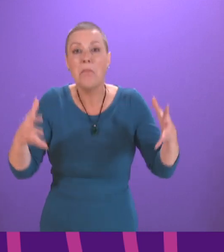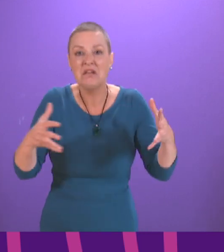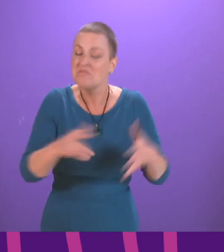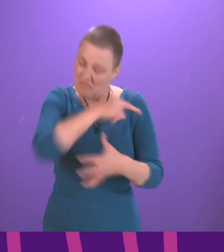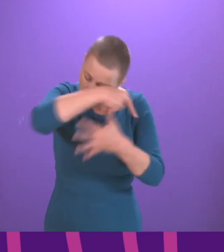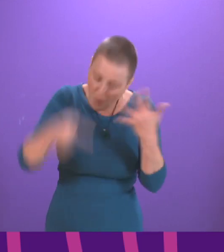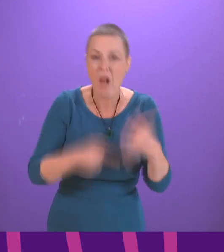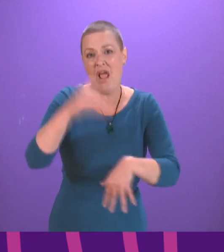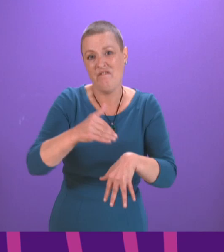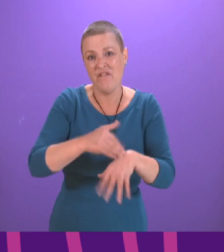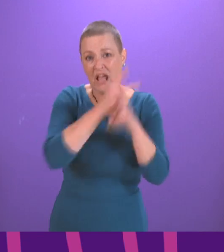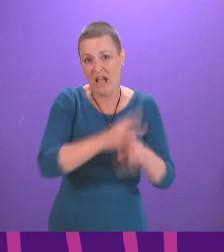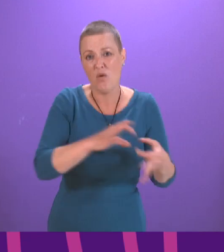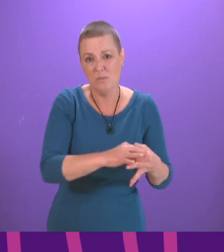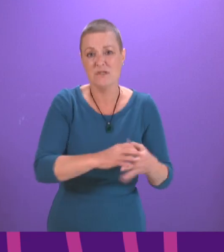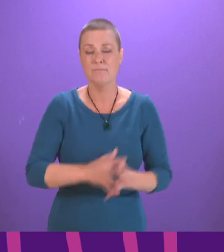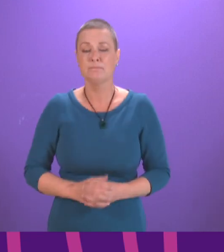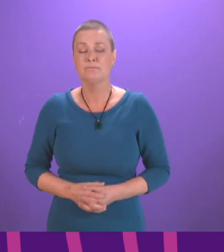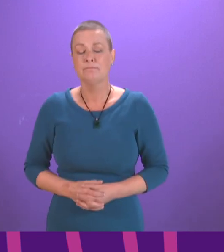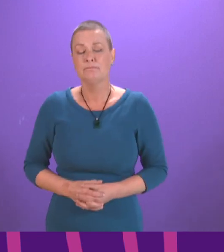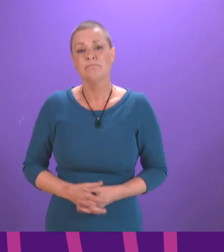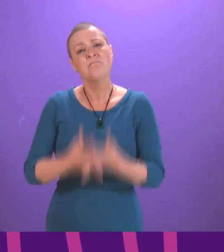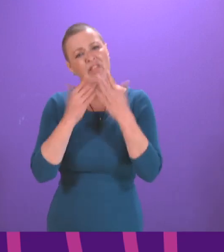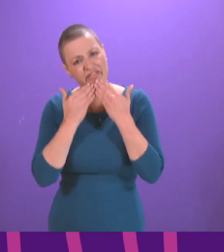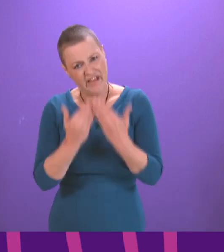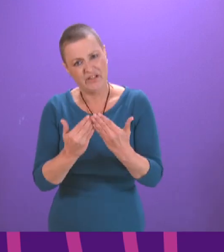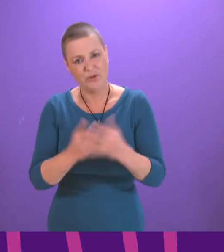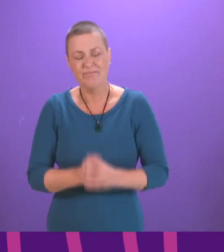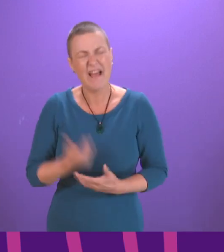Richard Leonard: I hear the First Minister’s regret, but